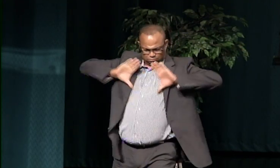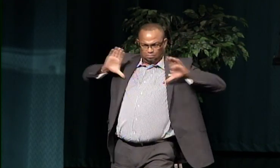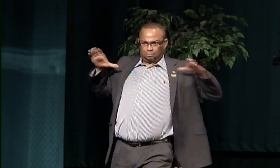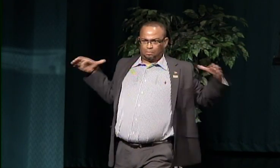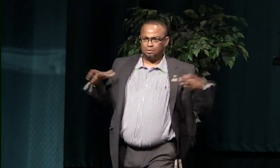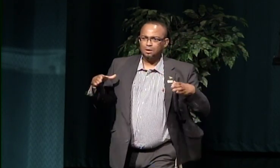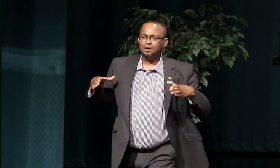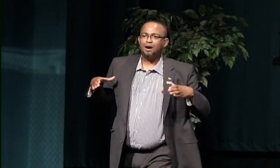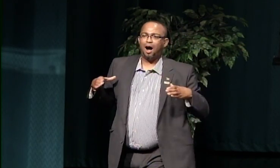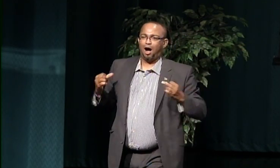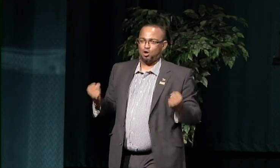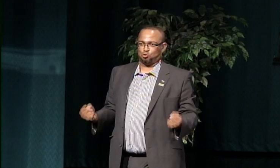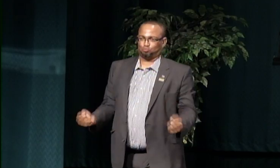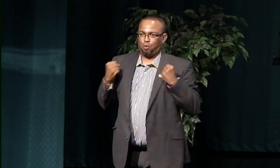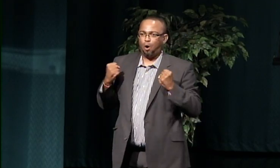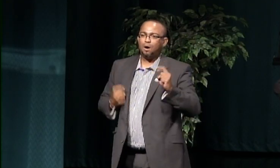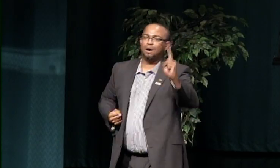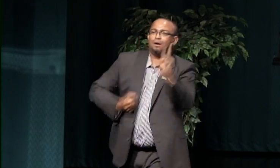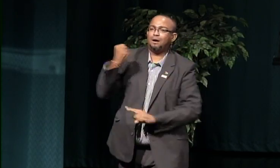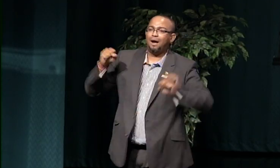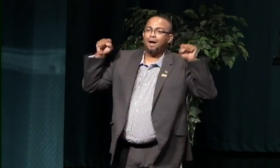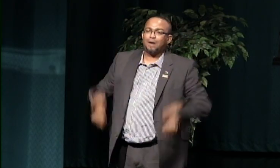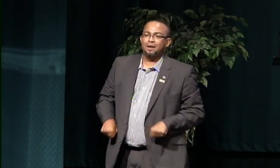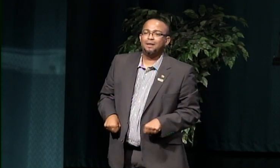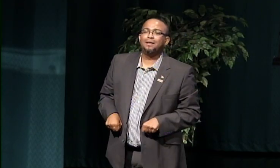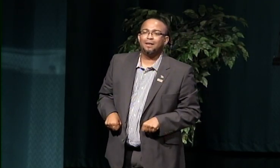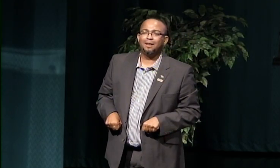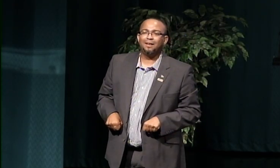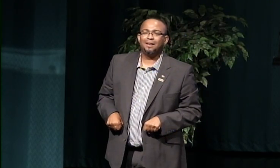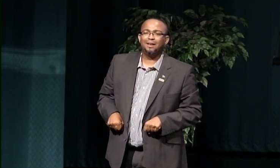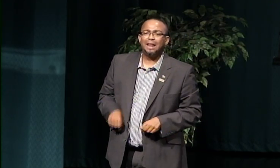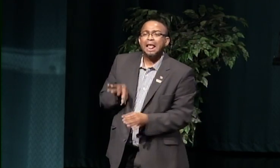They knew that our community had grown strong